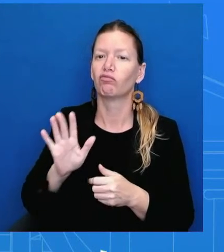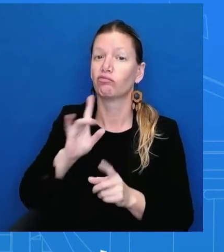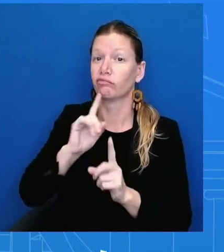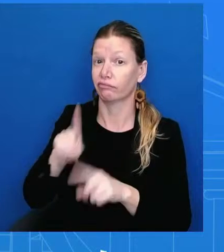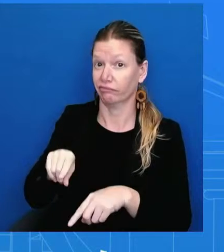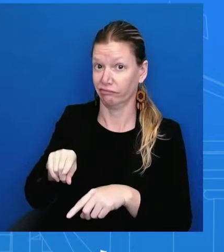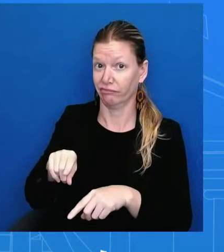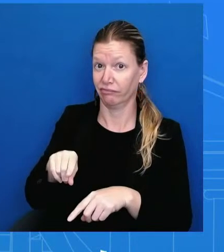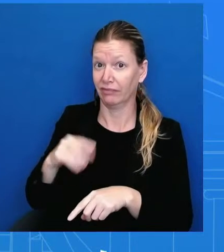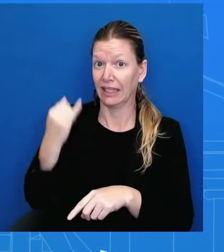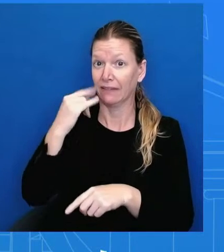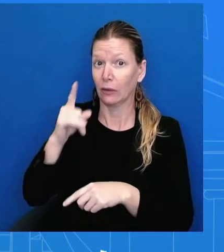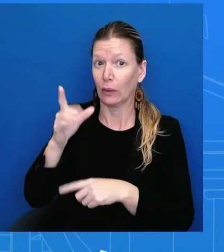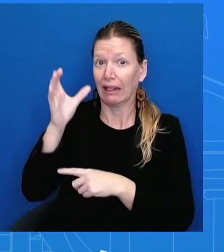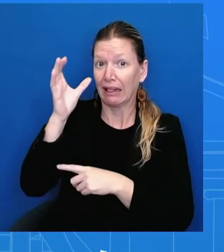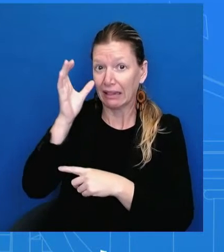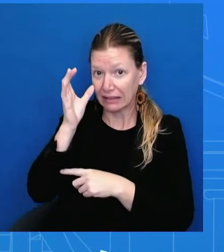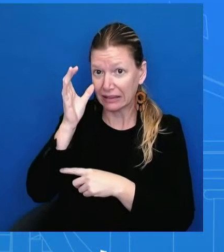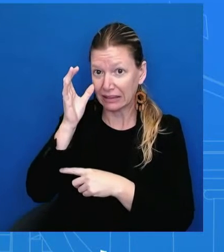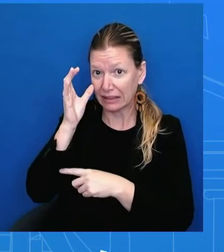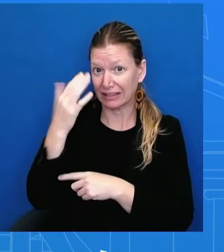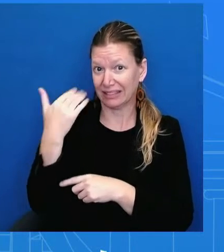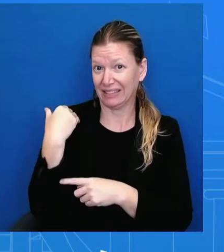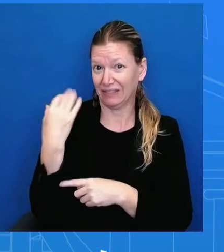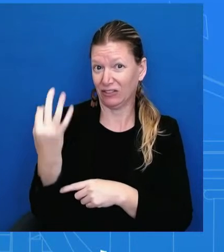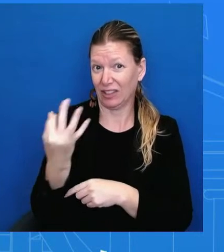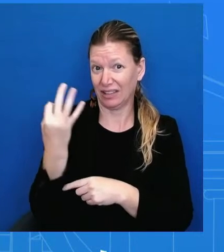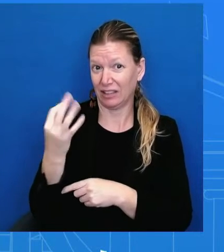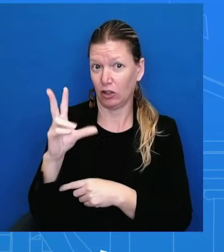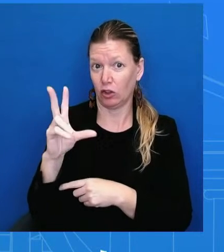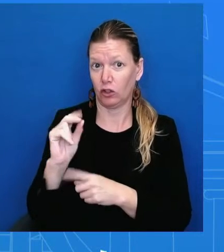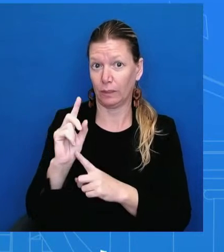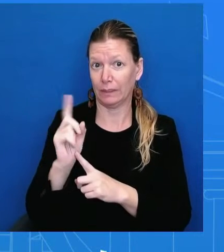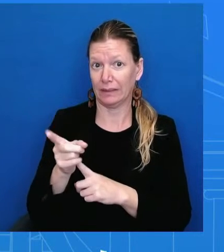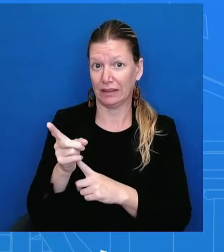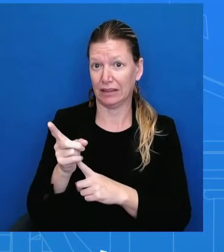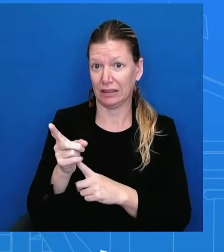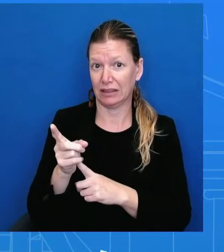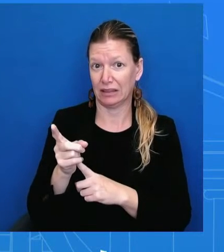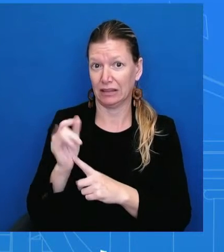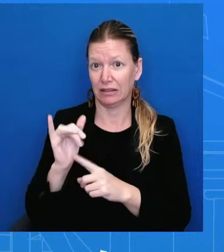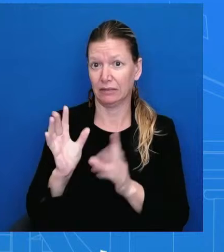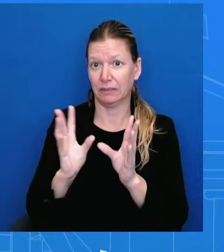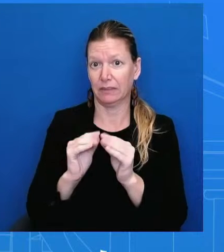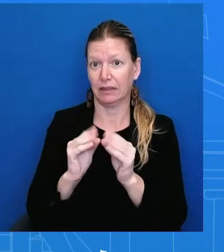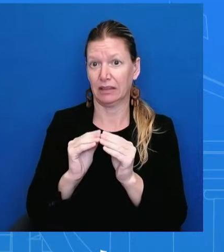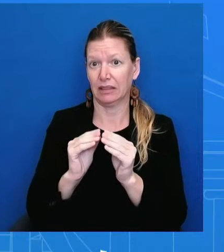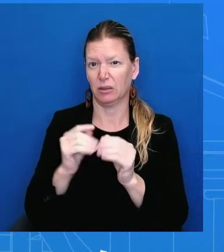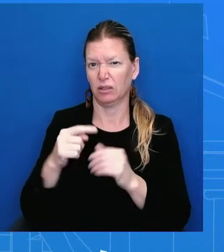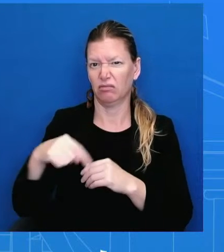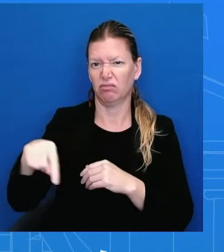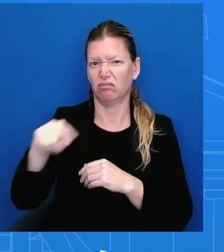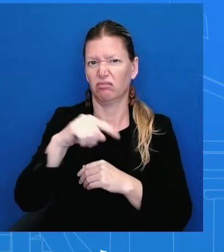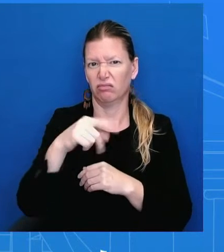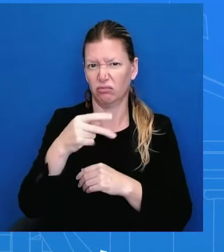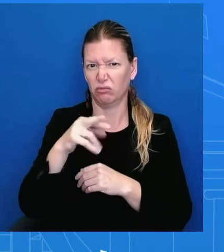30 minutes with a -- I think was an -- with -- with the pool. And -- and I said he did not have a medi- --